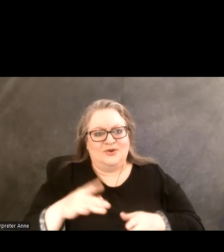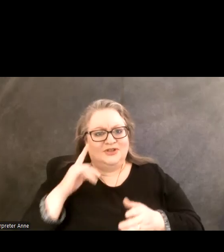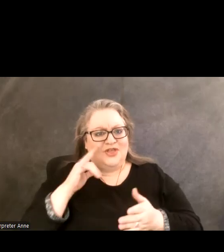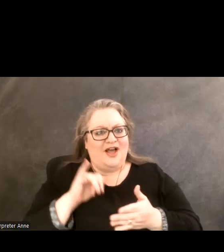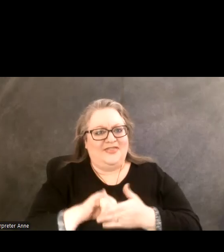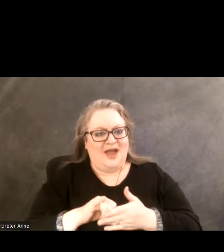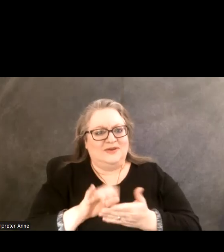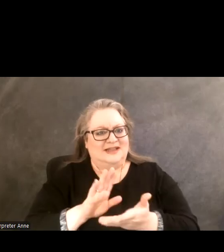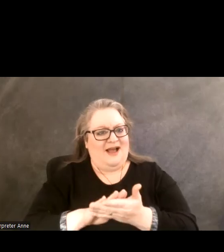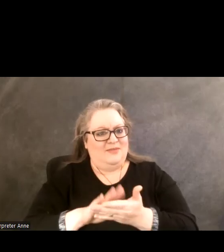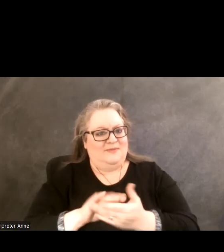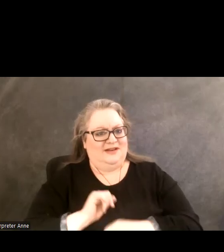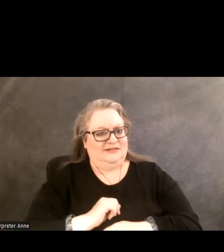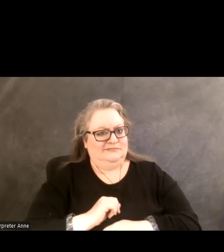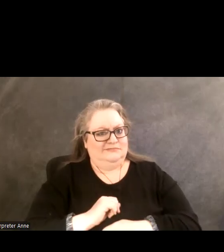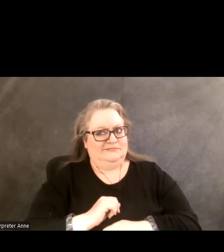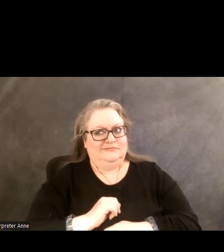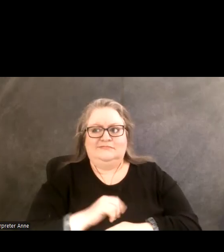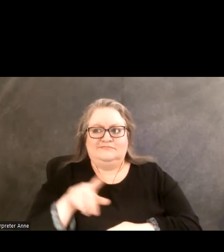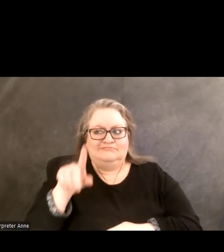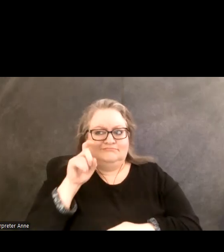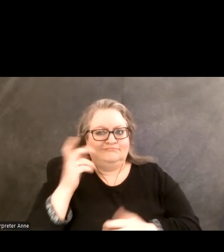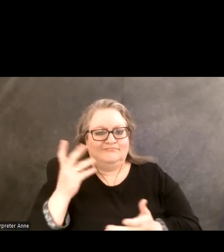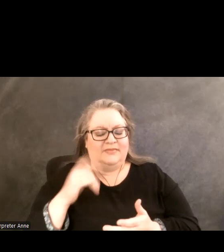compliment. And they very much thought it